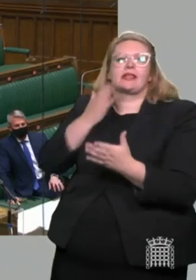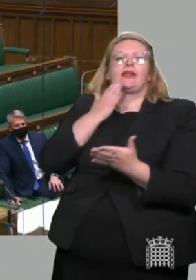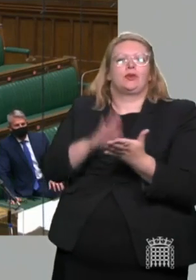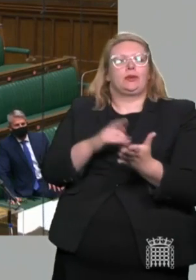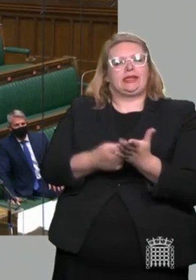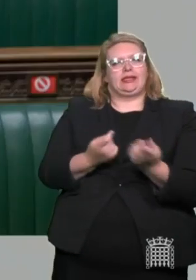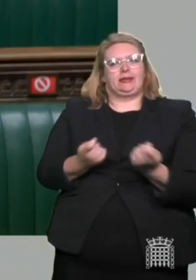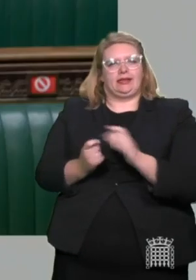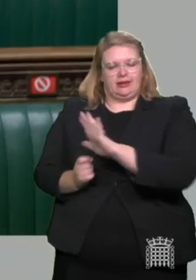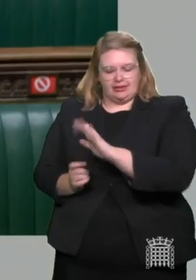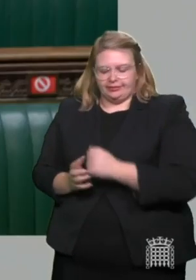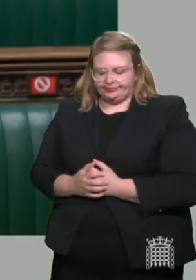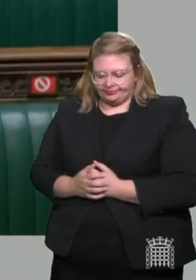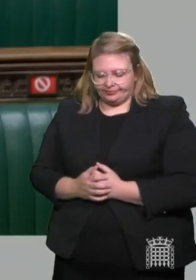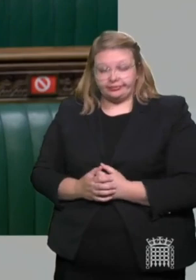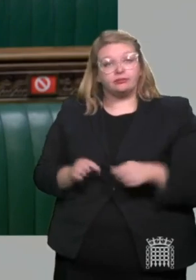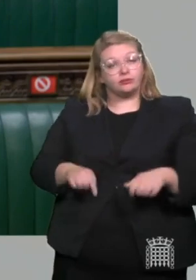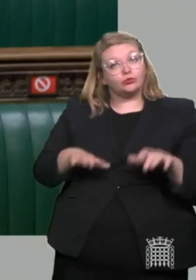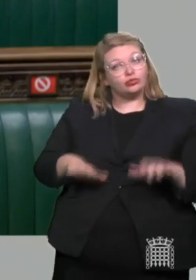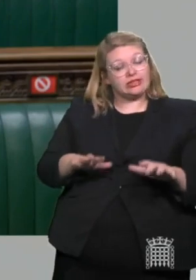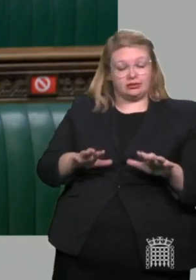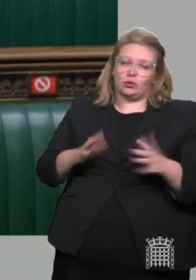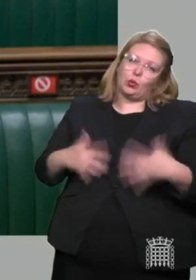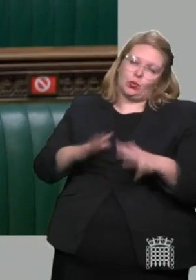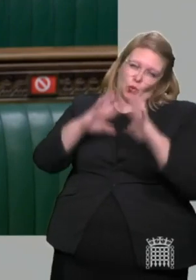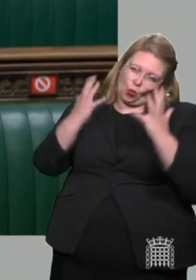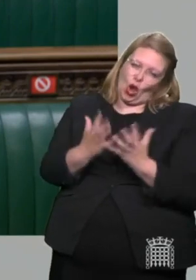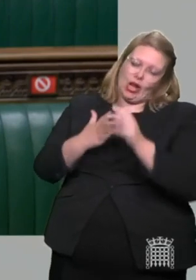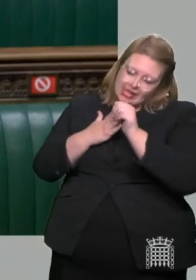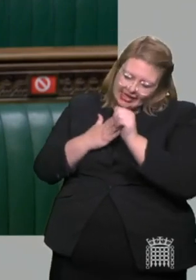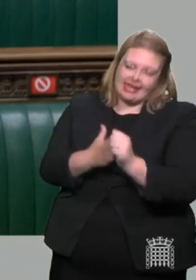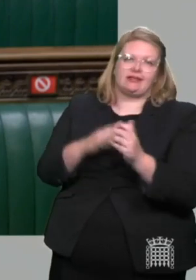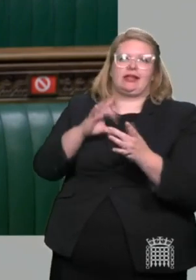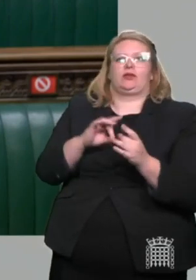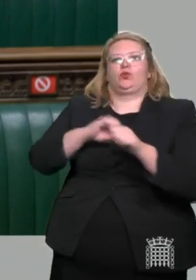covid-19 vaccination. May I thank the Prime Minister for the swift action he has taken